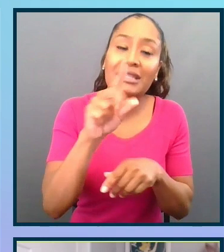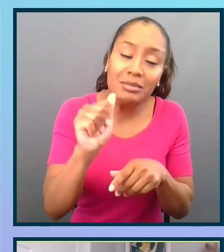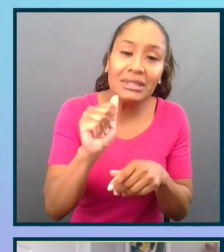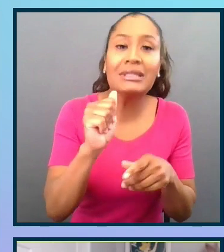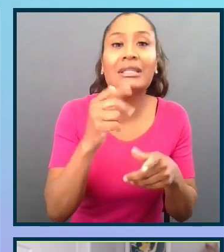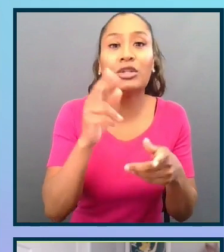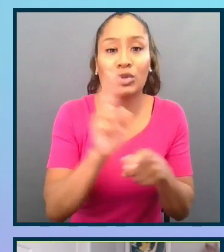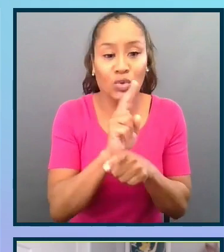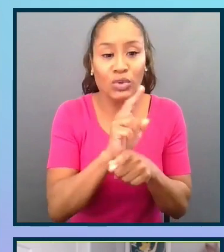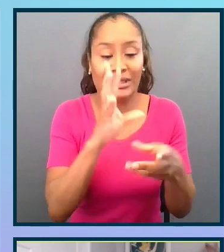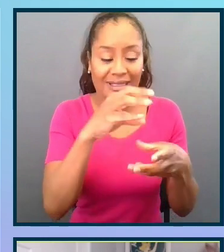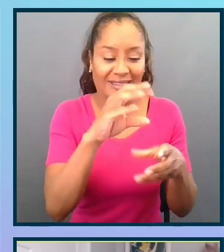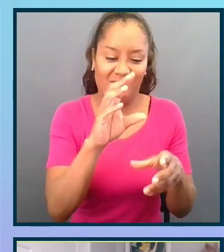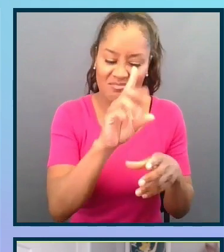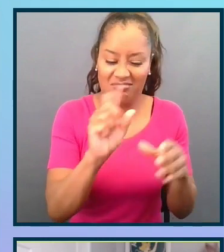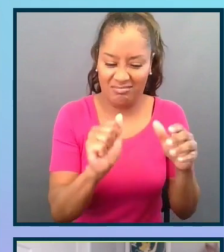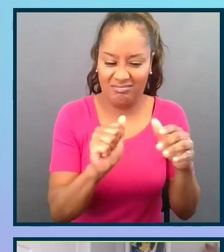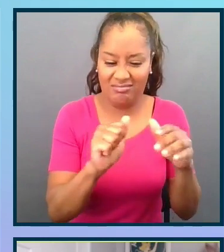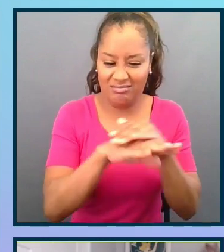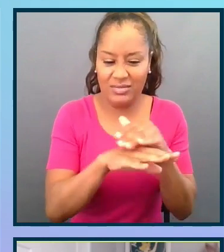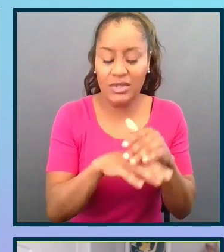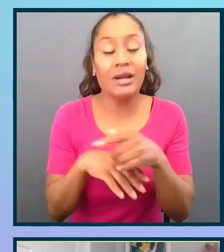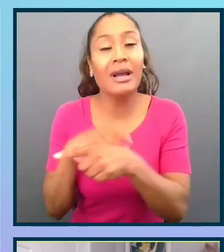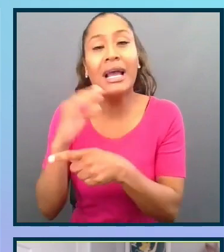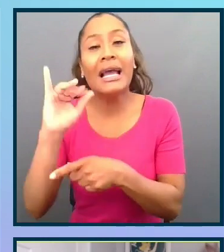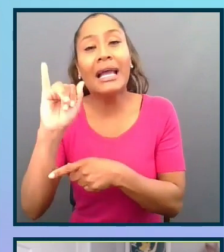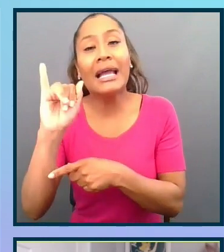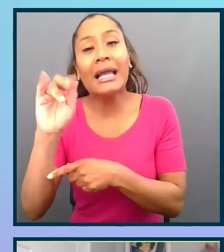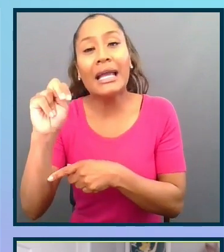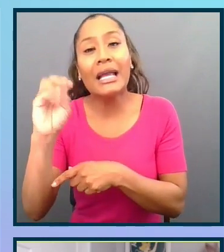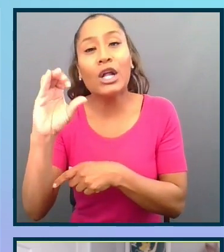Inclusivity includes that but it also includes more than that.